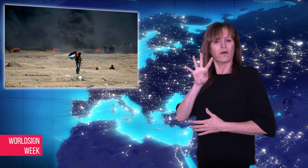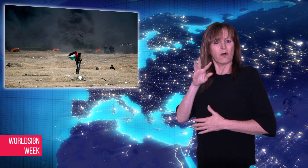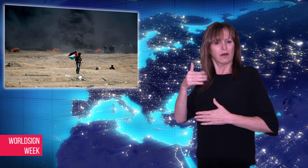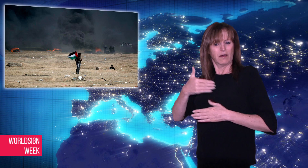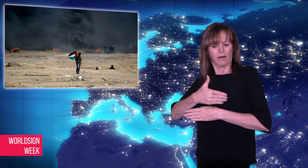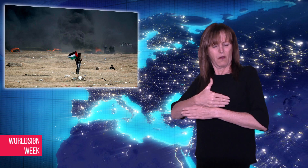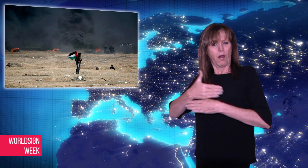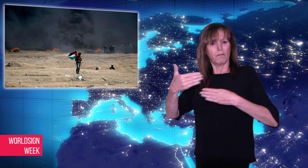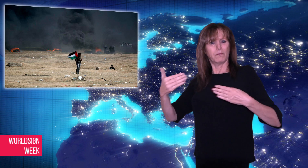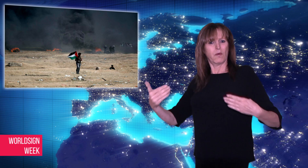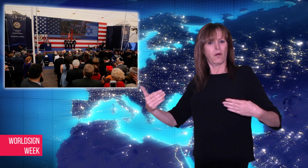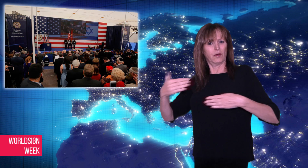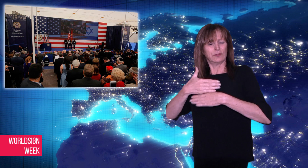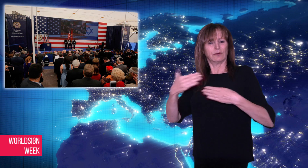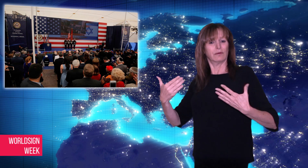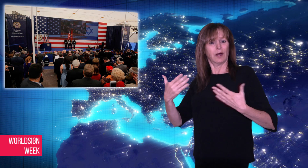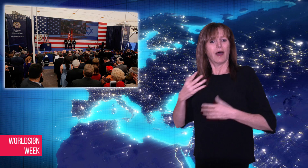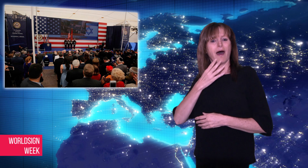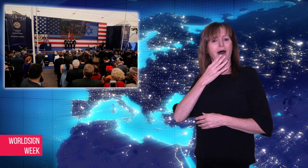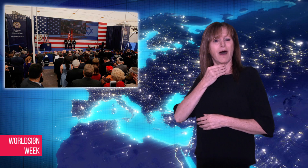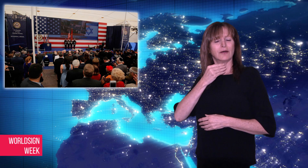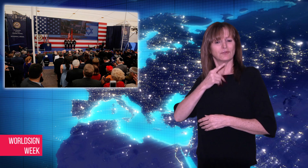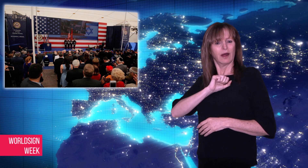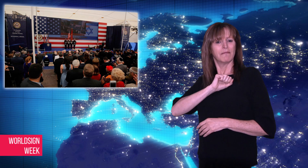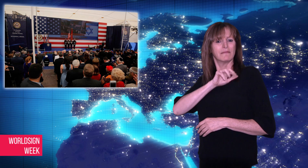in a weeks-long protest over the